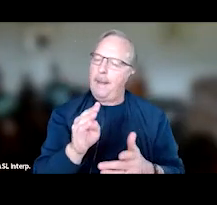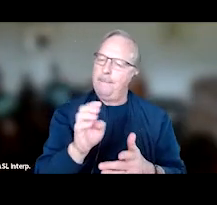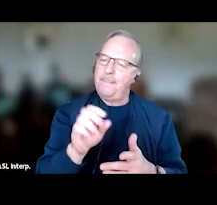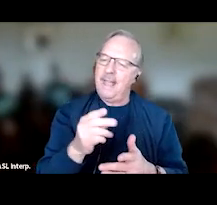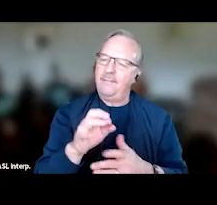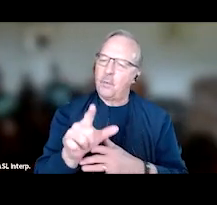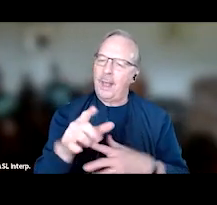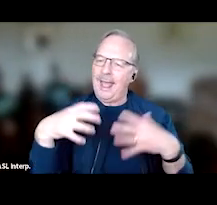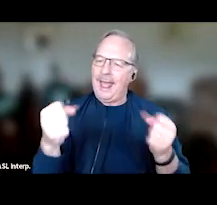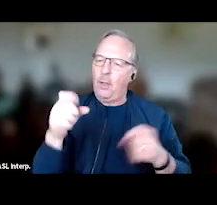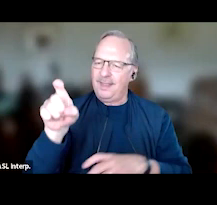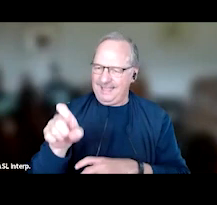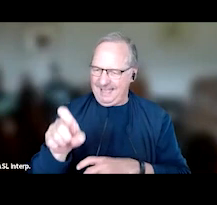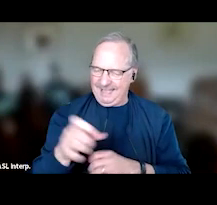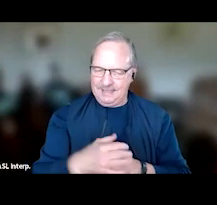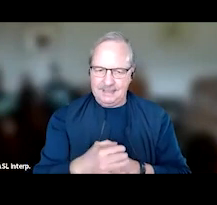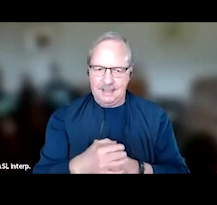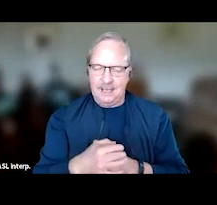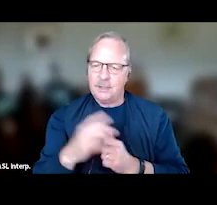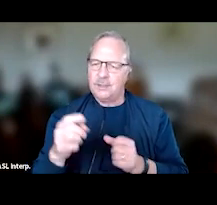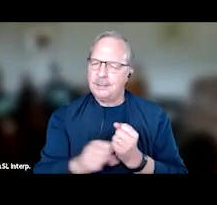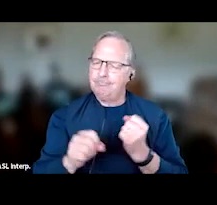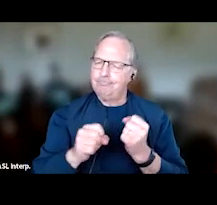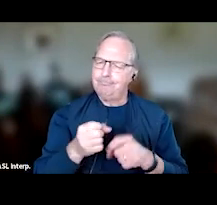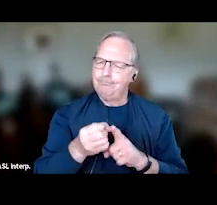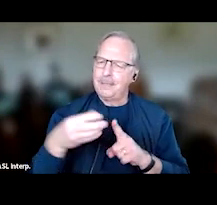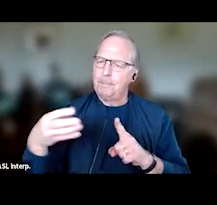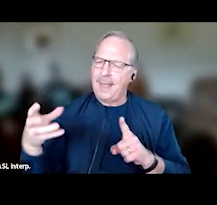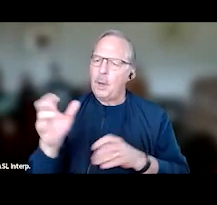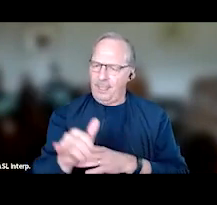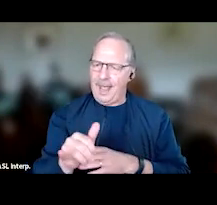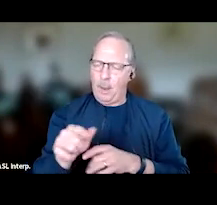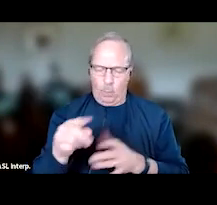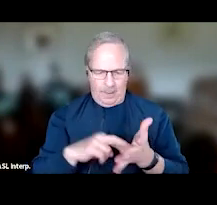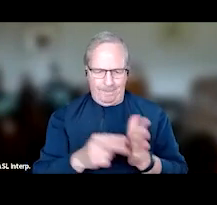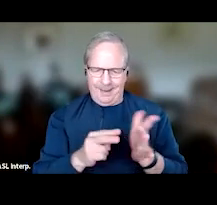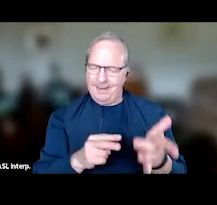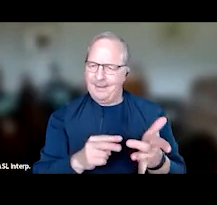And just to elaborate a little bit on what I mean by that, I can give an example.